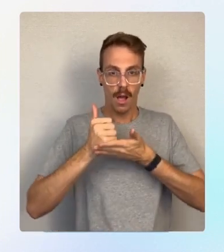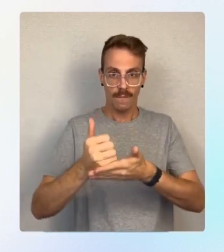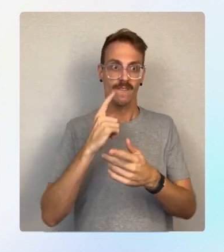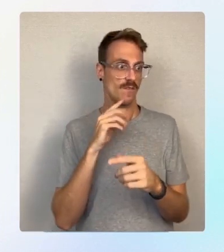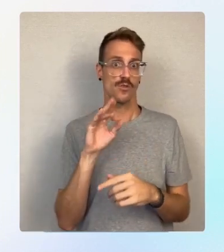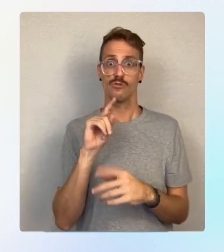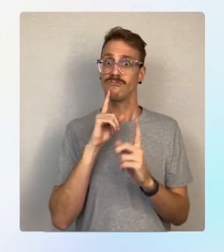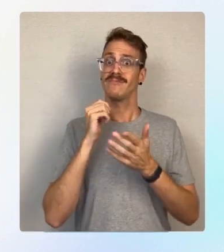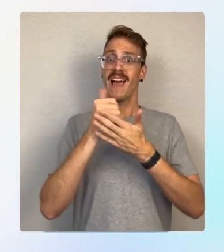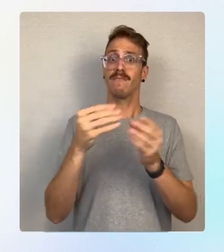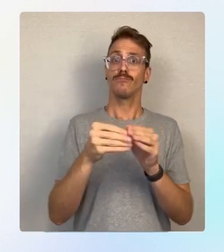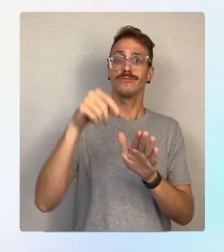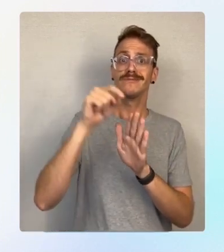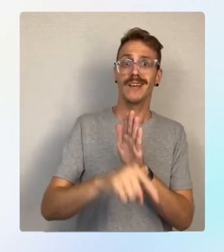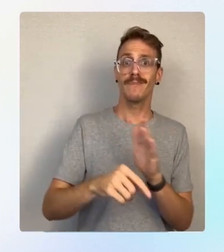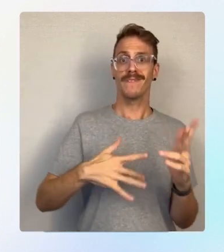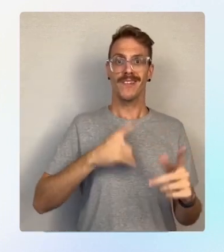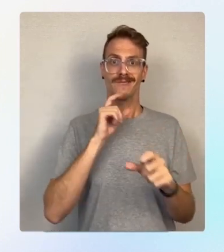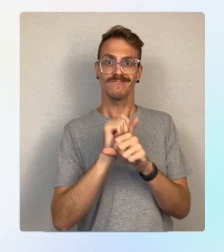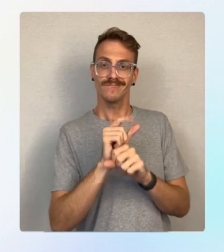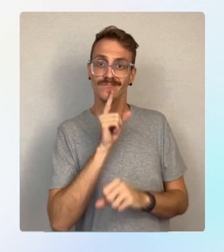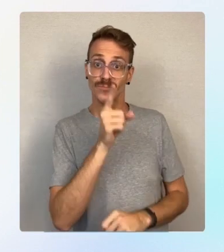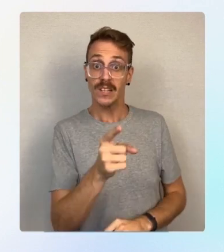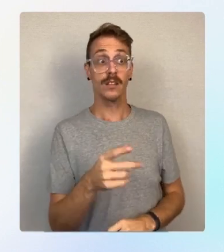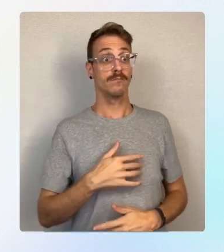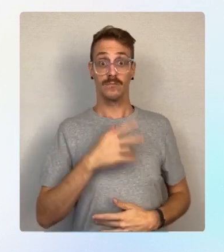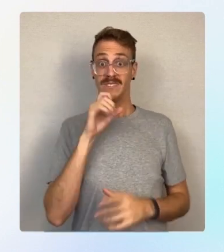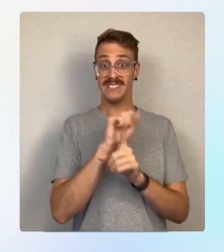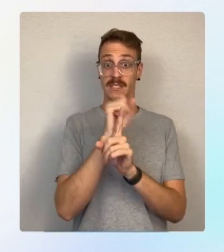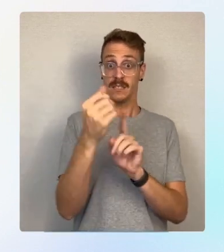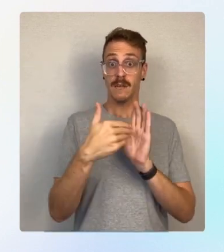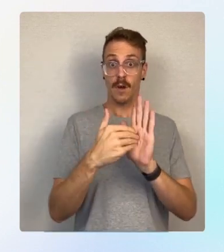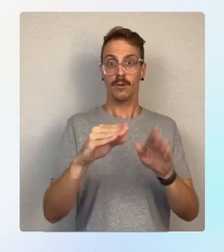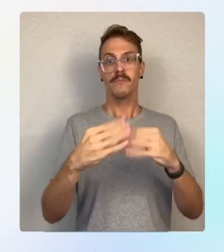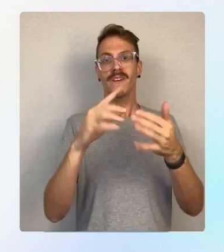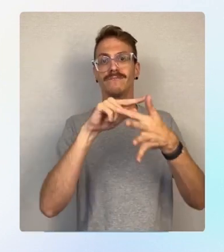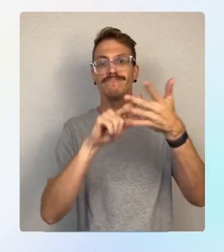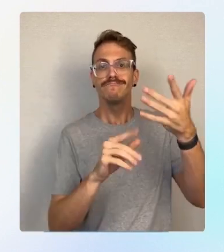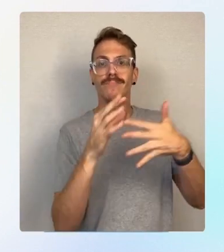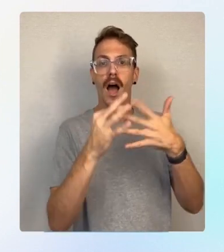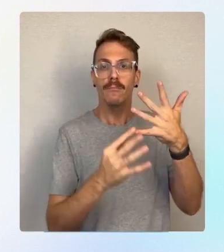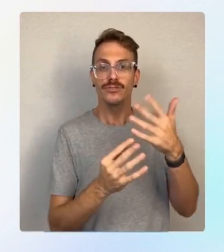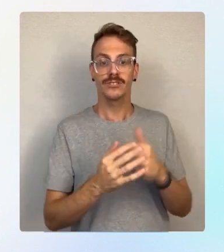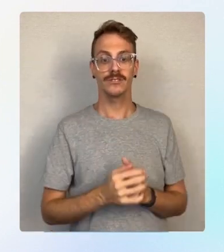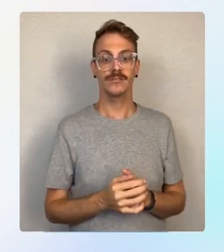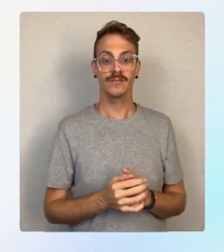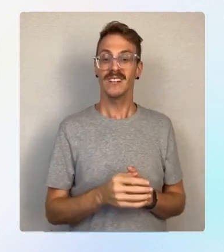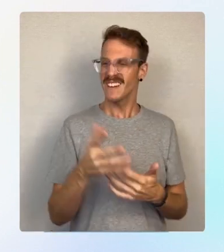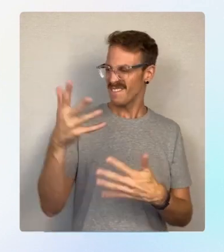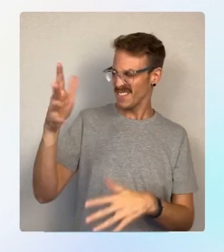Scene Model allows you to make plausible blob shadows. Now, won't you stay off that bed, Sir Aphino?